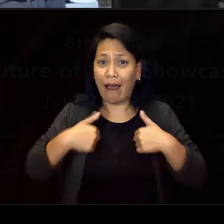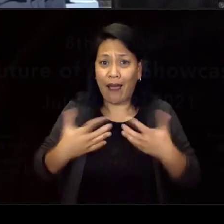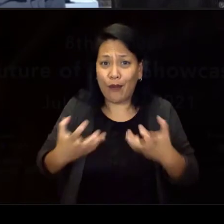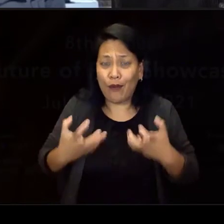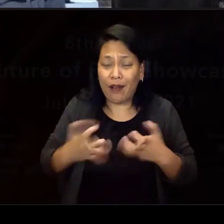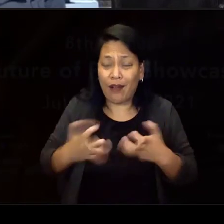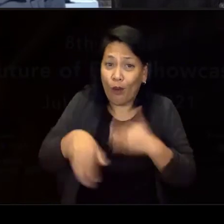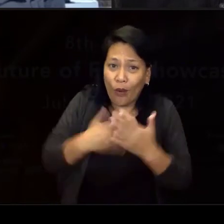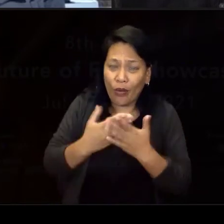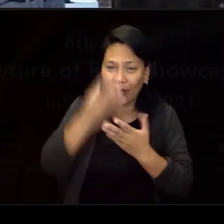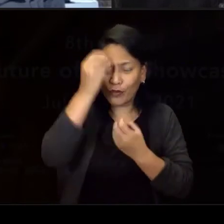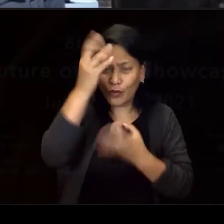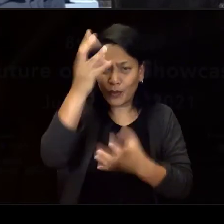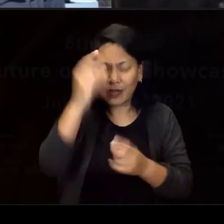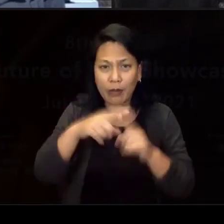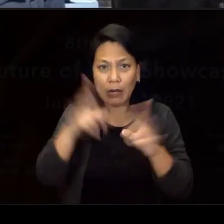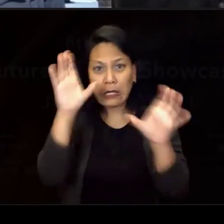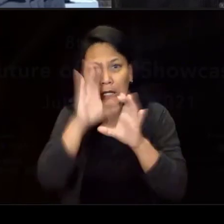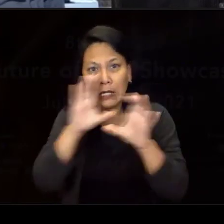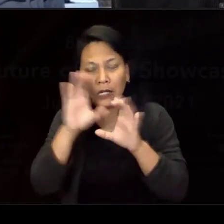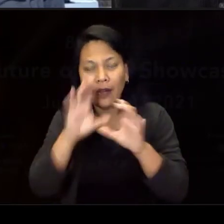So, um, yeah, please, I'm an open book.